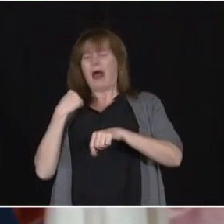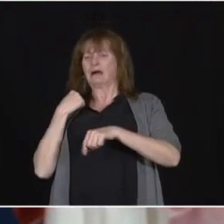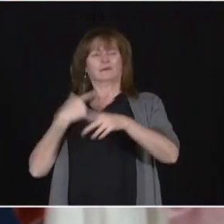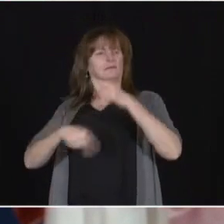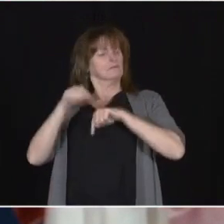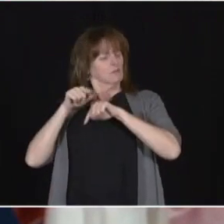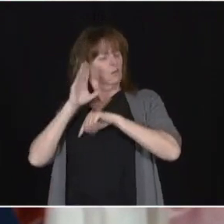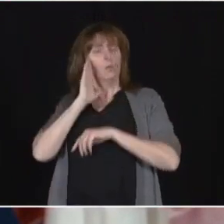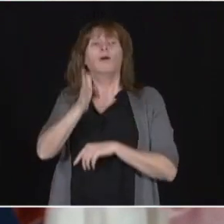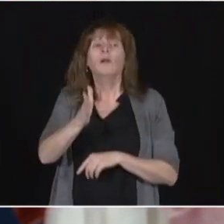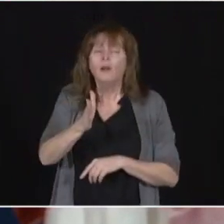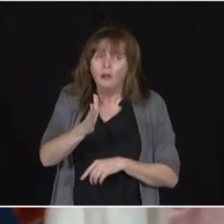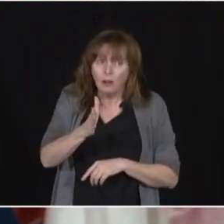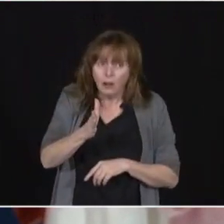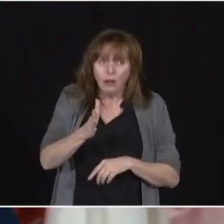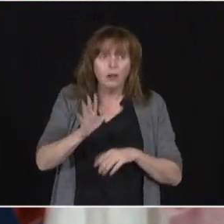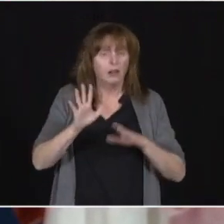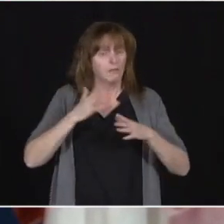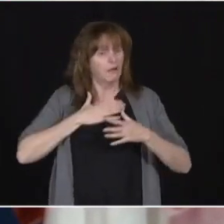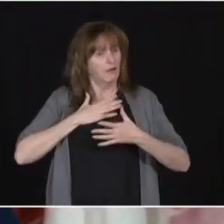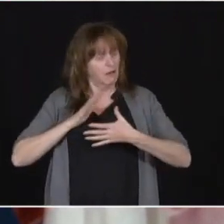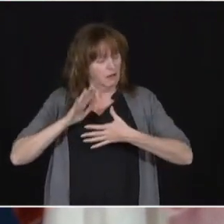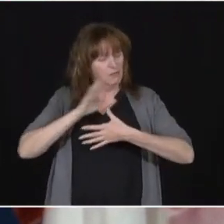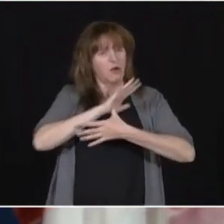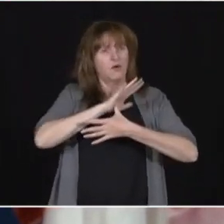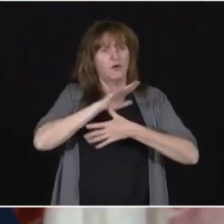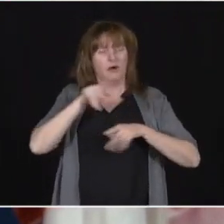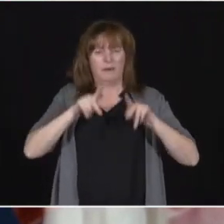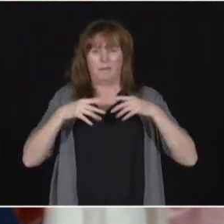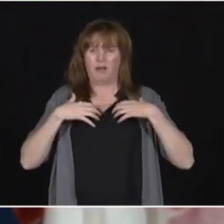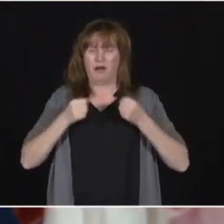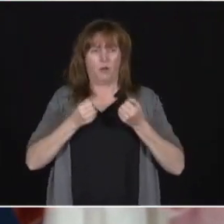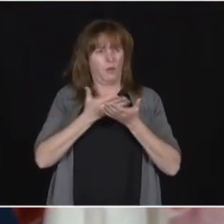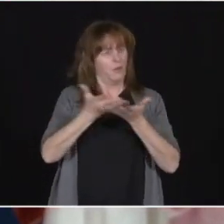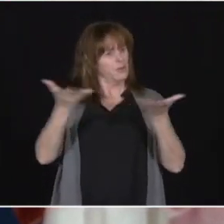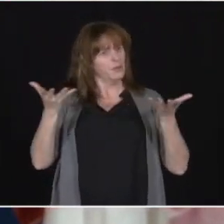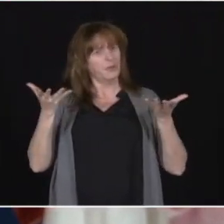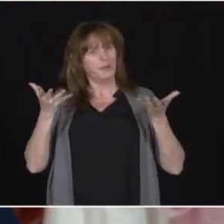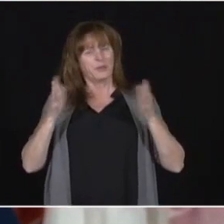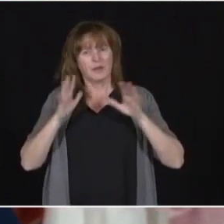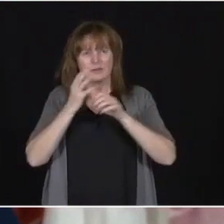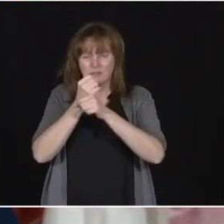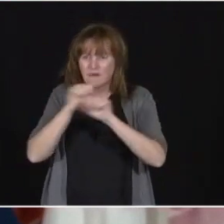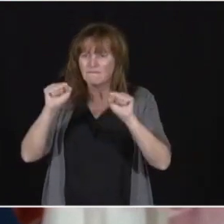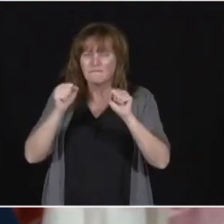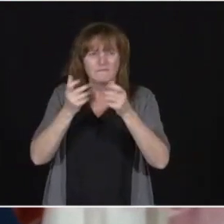The health and well-being of people in this province are my number one priority over anything. We will keep a sharp eye on it.